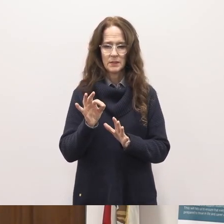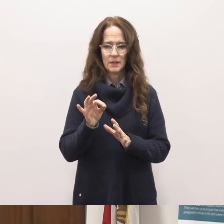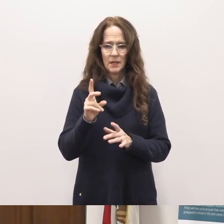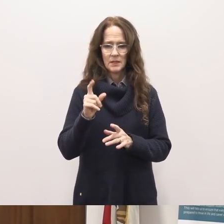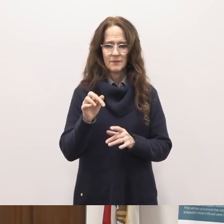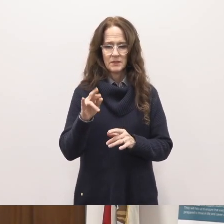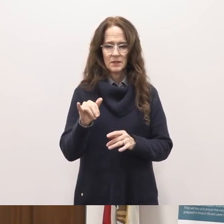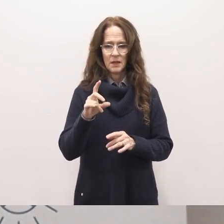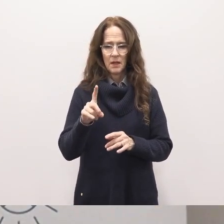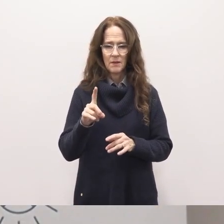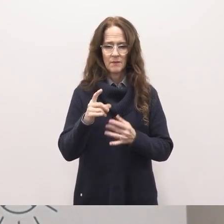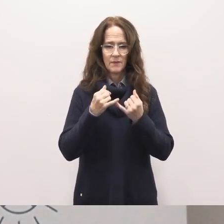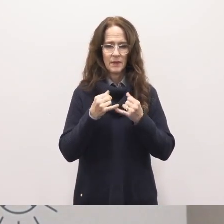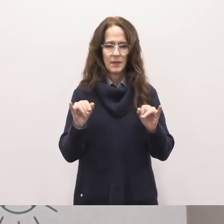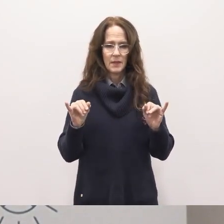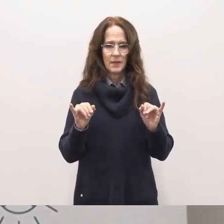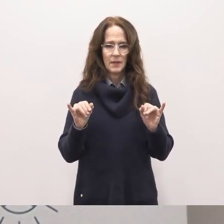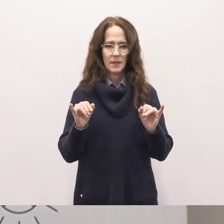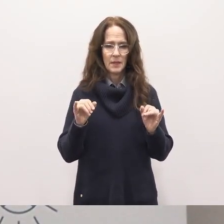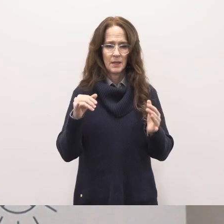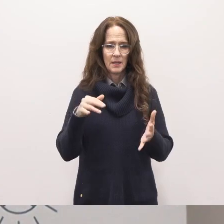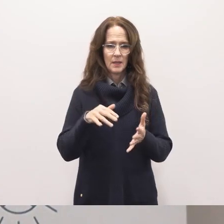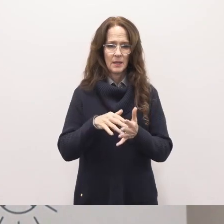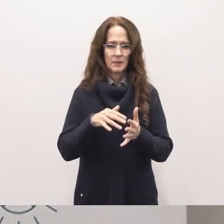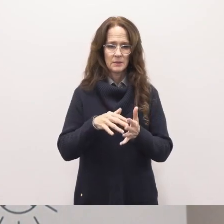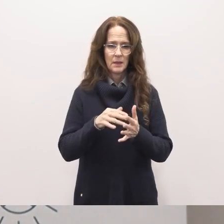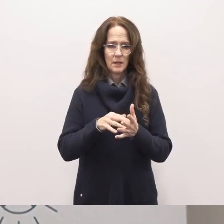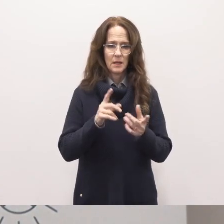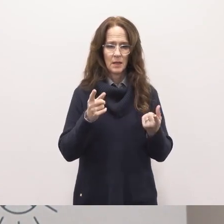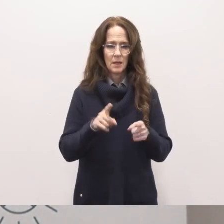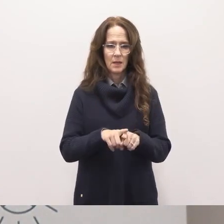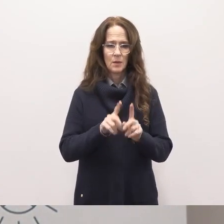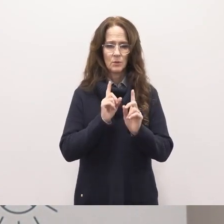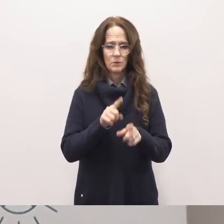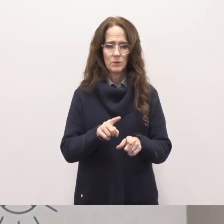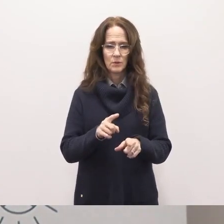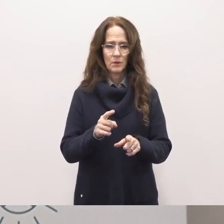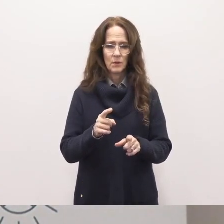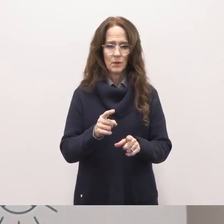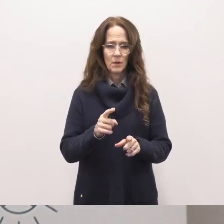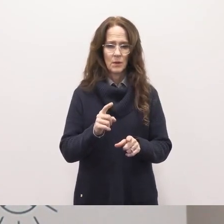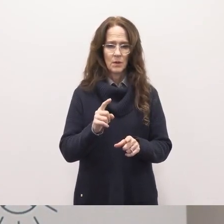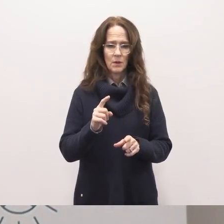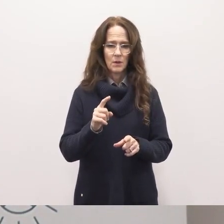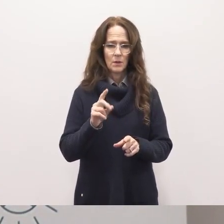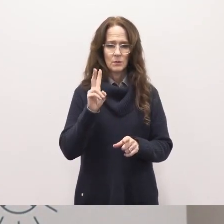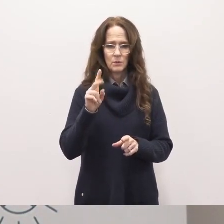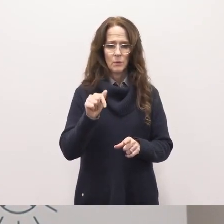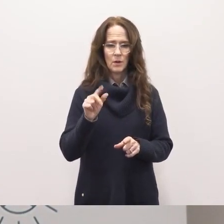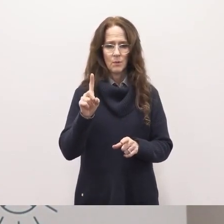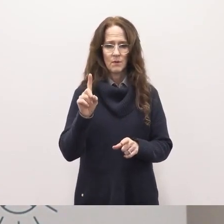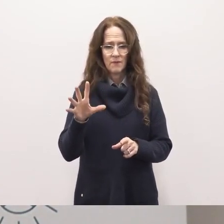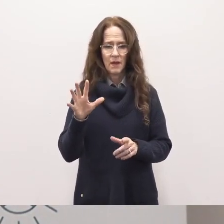of the independent study agreement resulted in foregone revenue of $2.15 million.